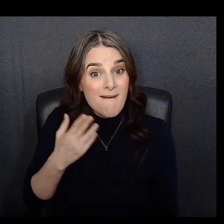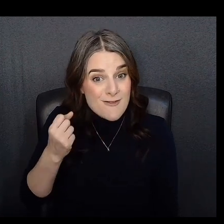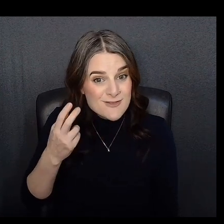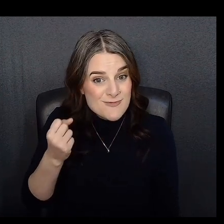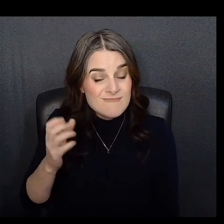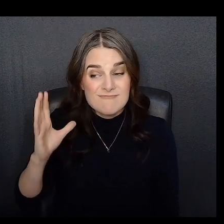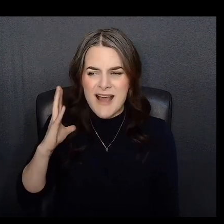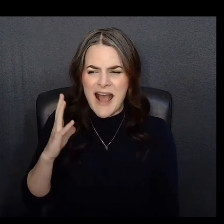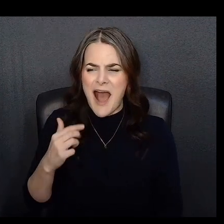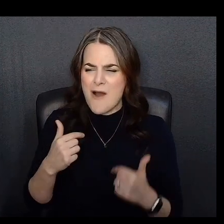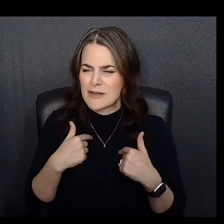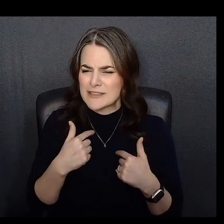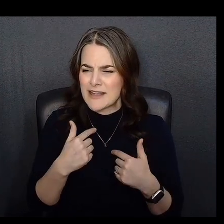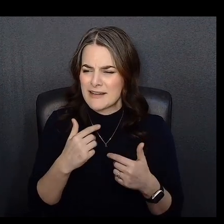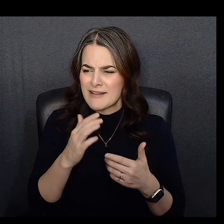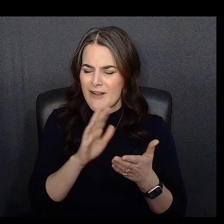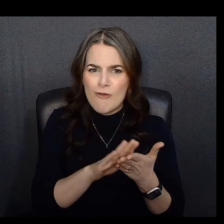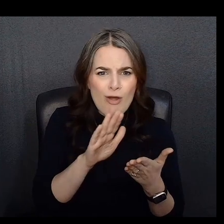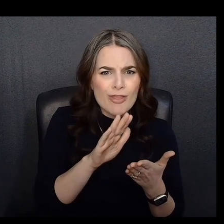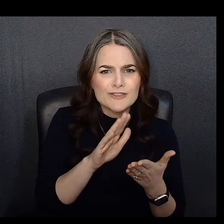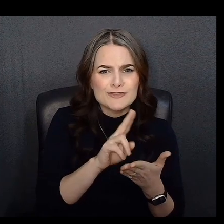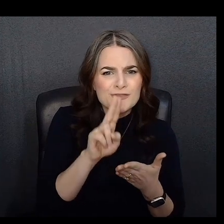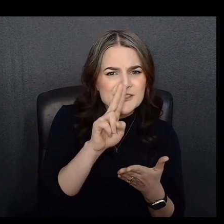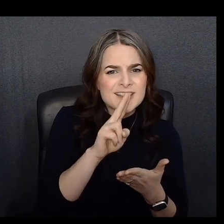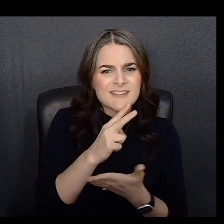I don't remember exactly, but I had to get hours